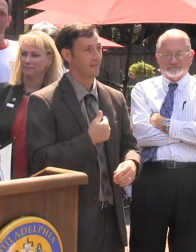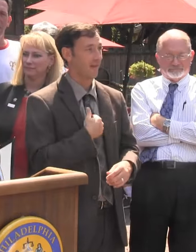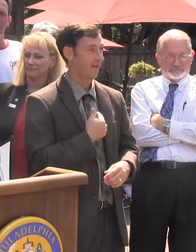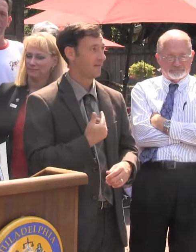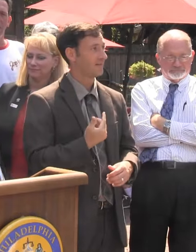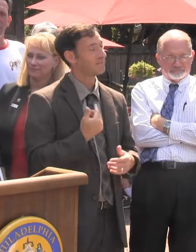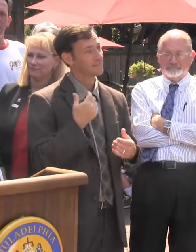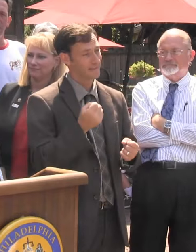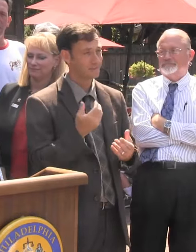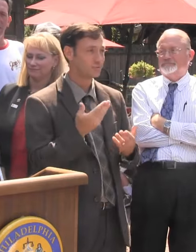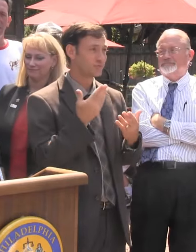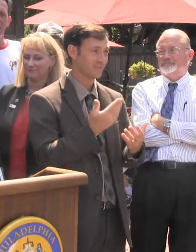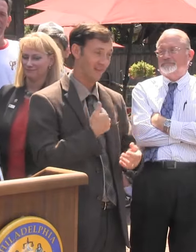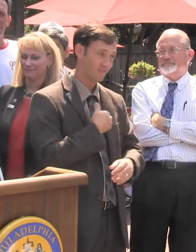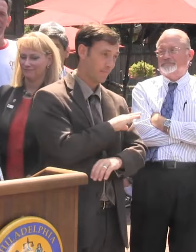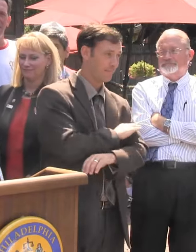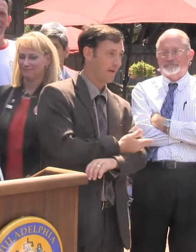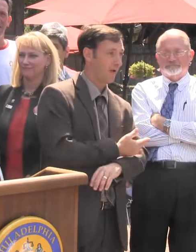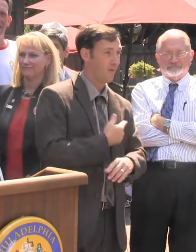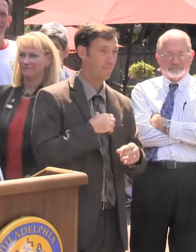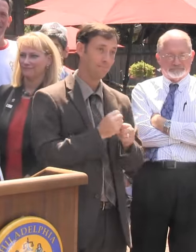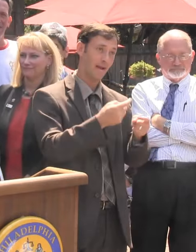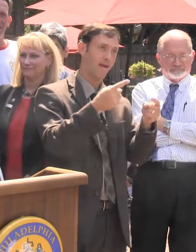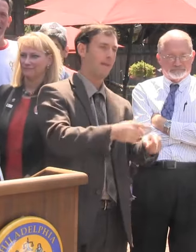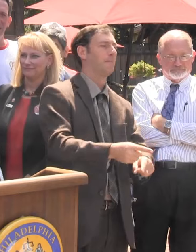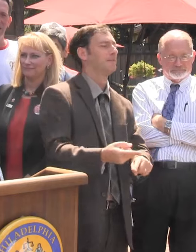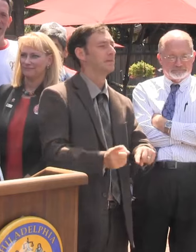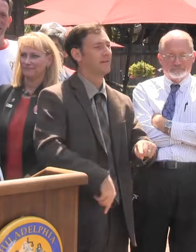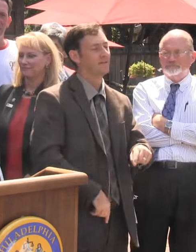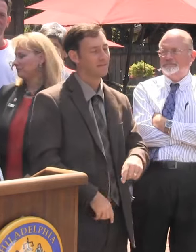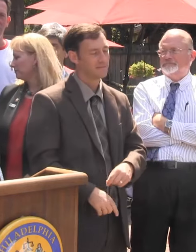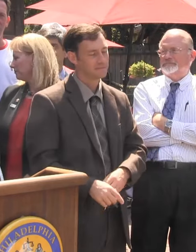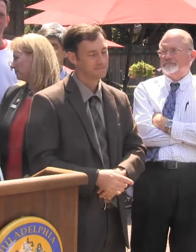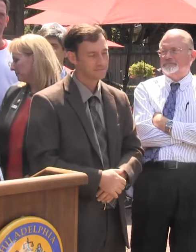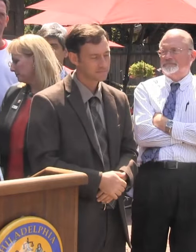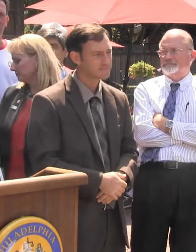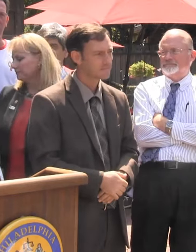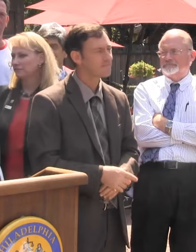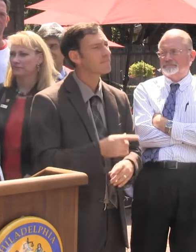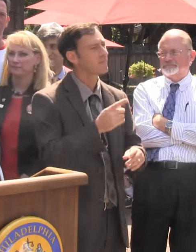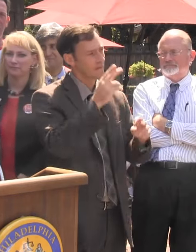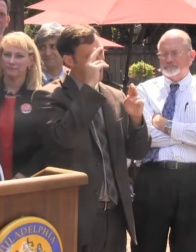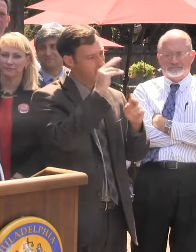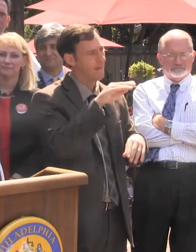I can suggest anything just can't make it so. I think the honorable Michael Nutter Mayor,